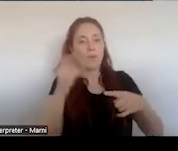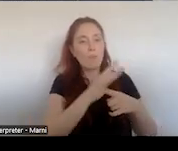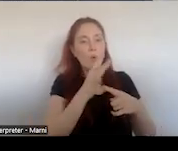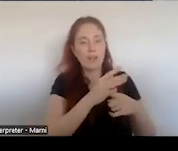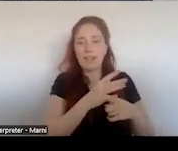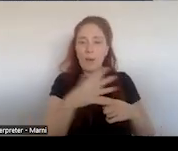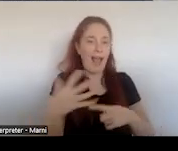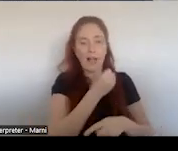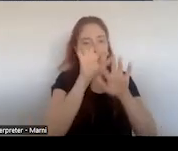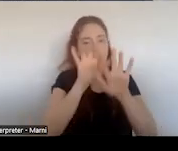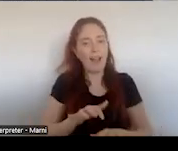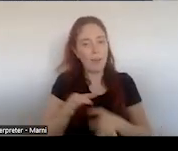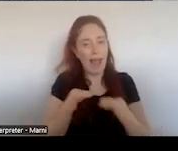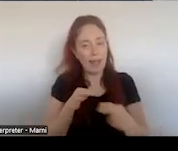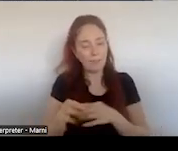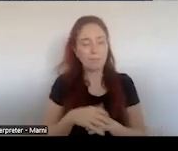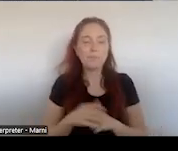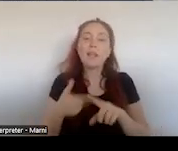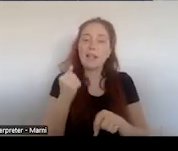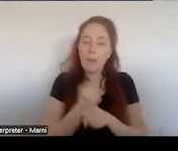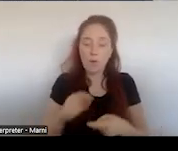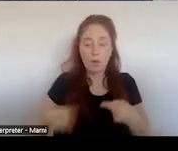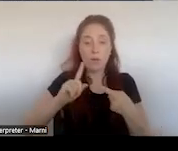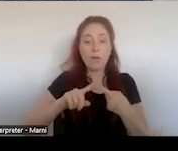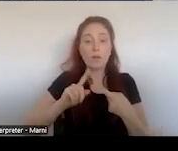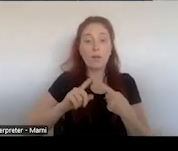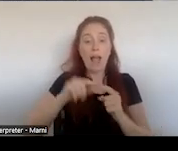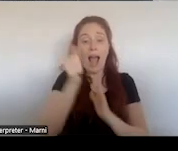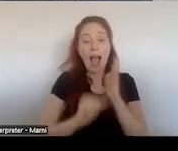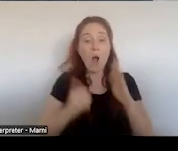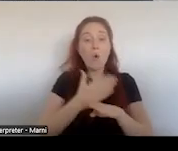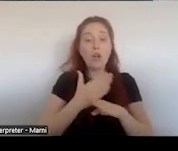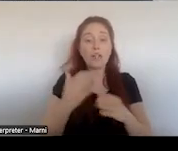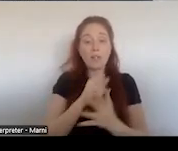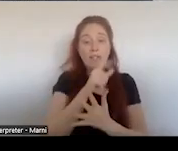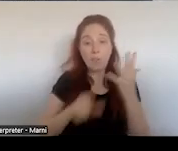One is the need to centre artists and arts workers with disability in the plan. The